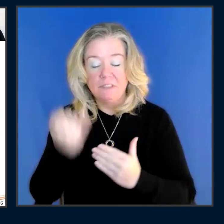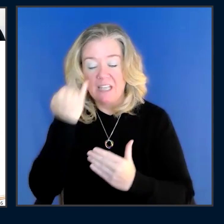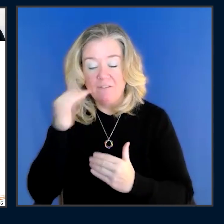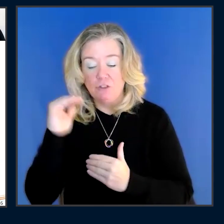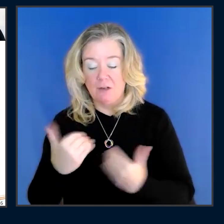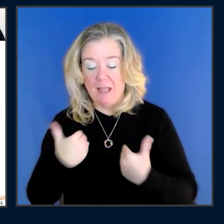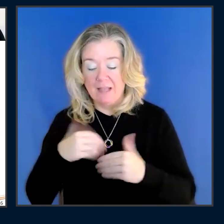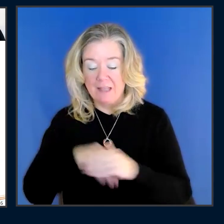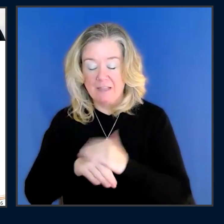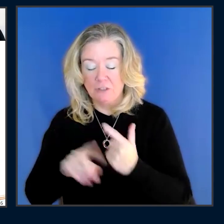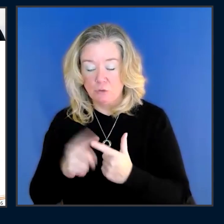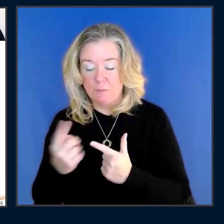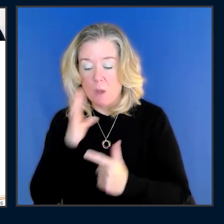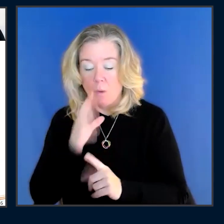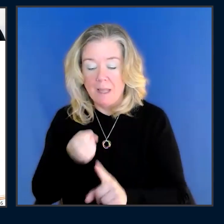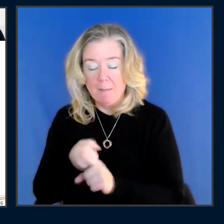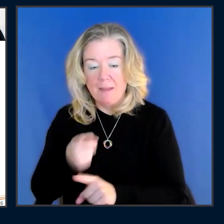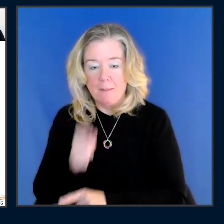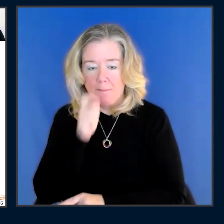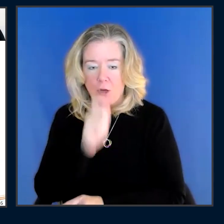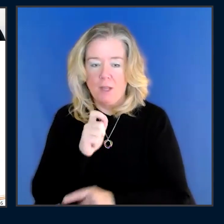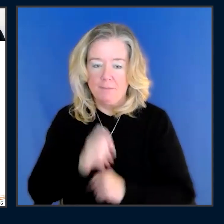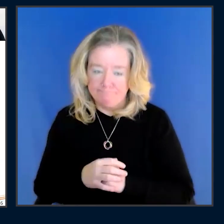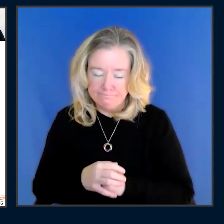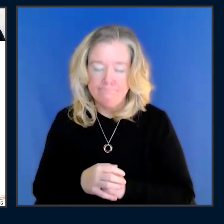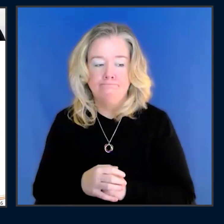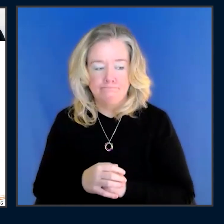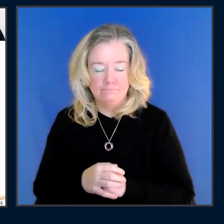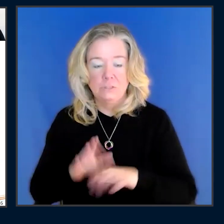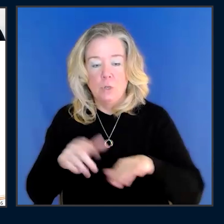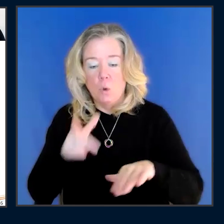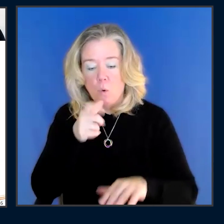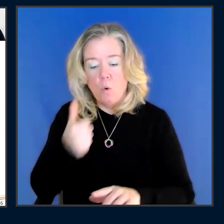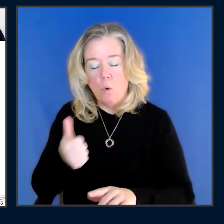What a child has access to will impact them, period.